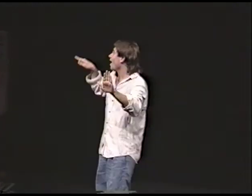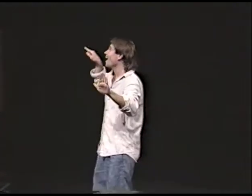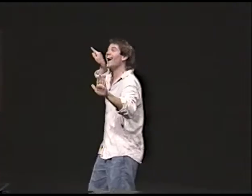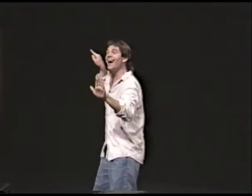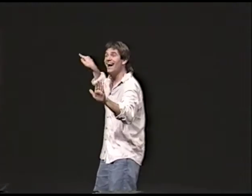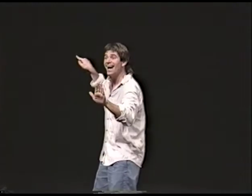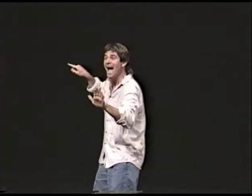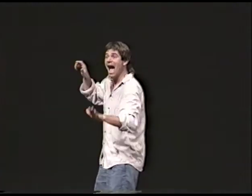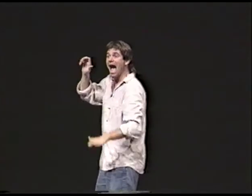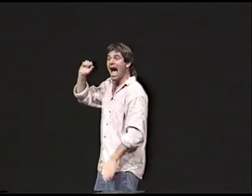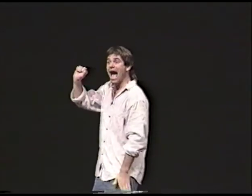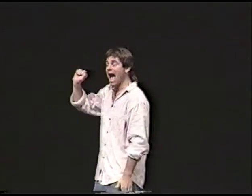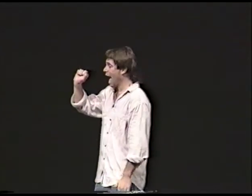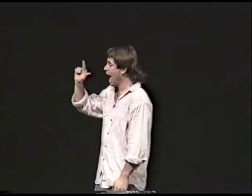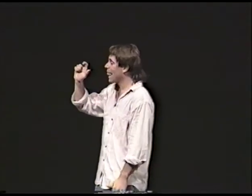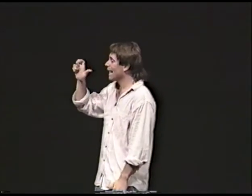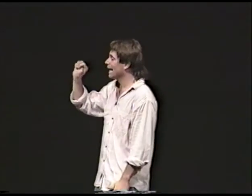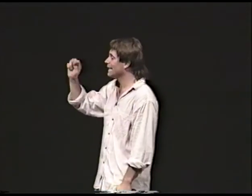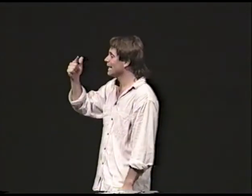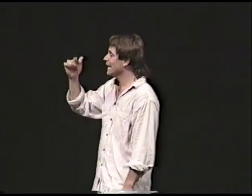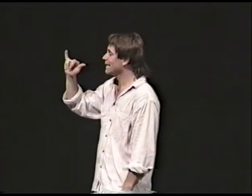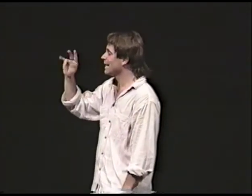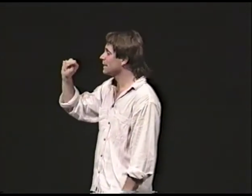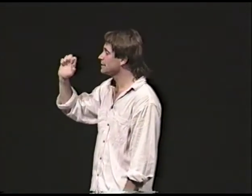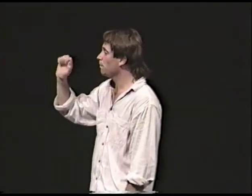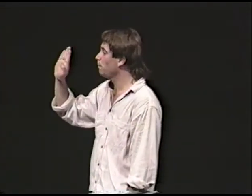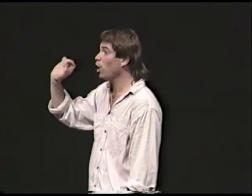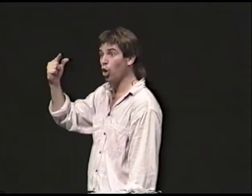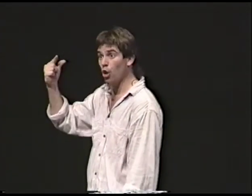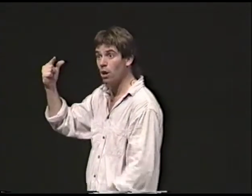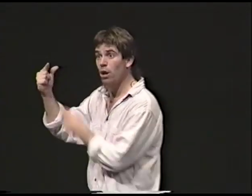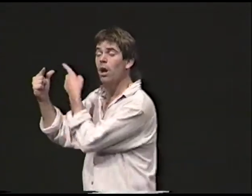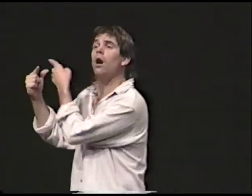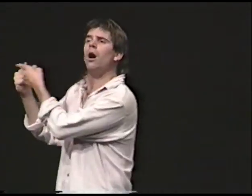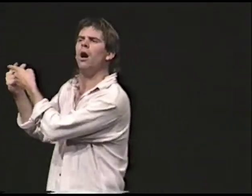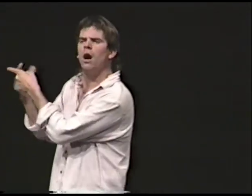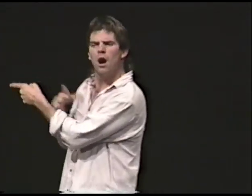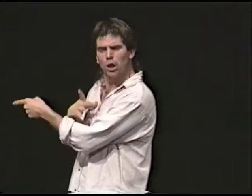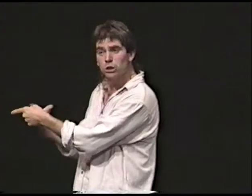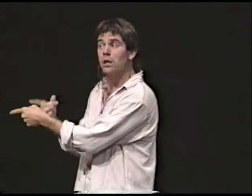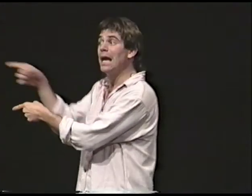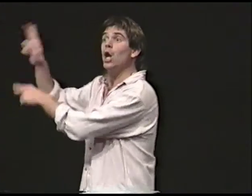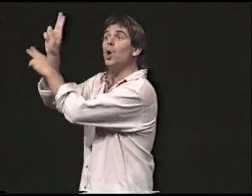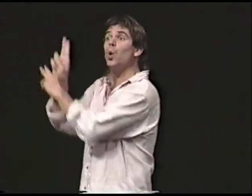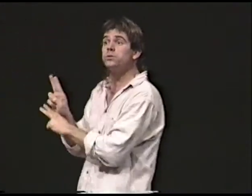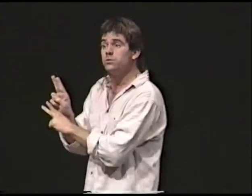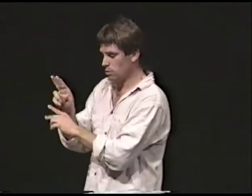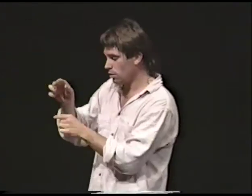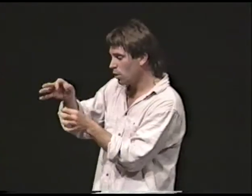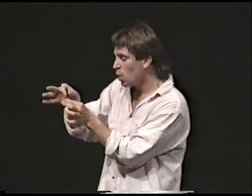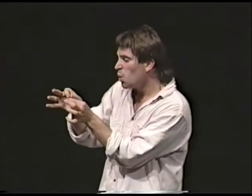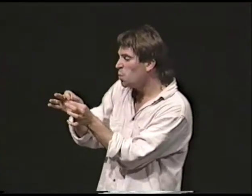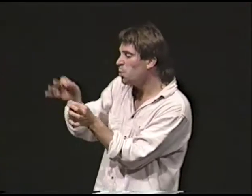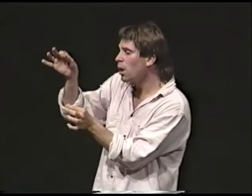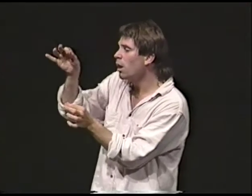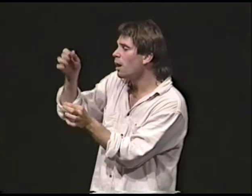Allen Ginsberg, it's interesting.